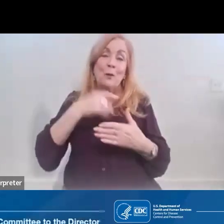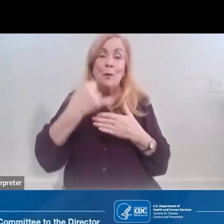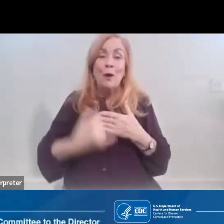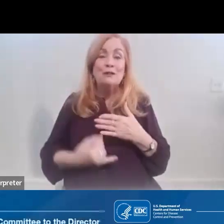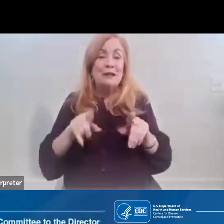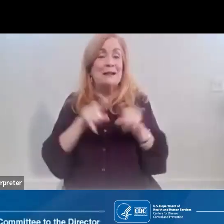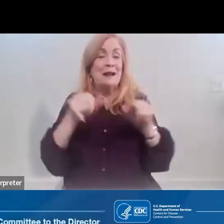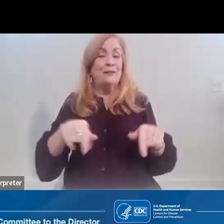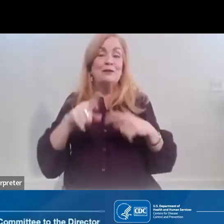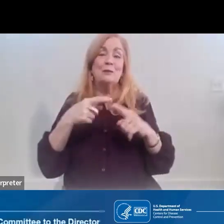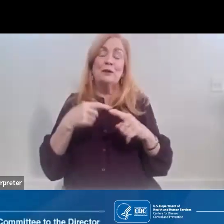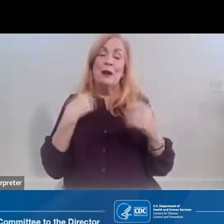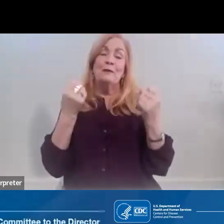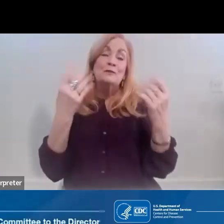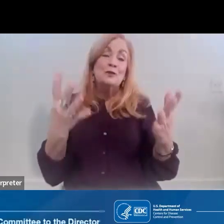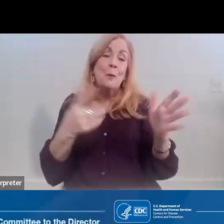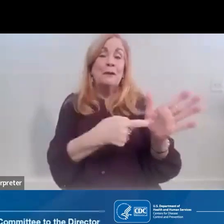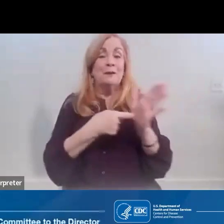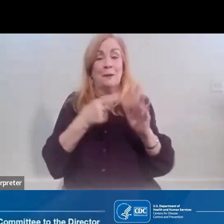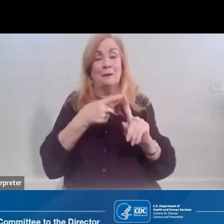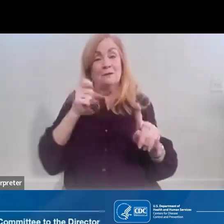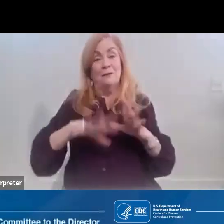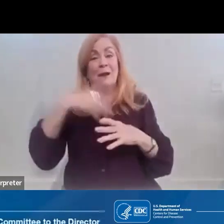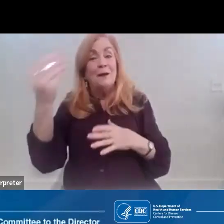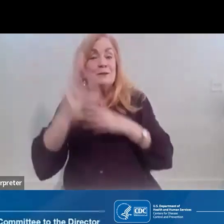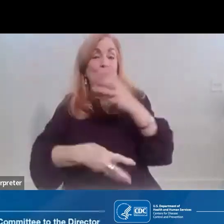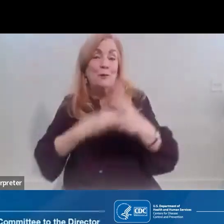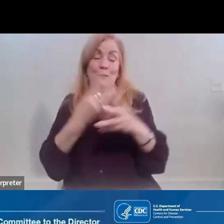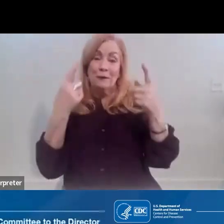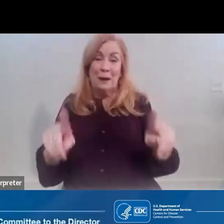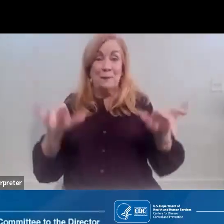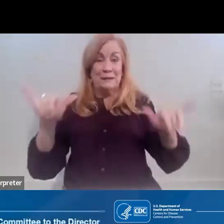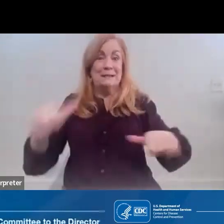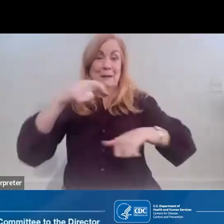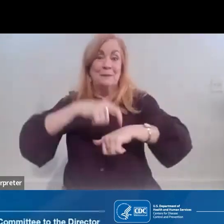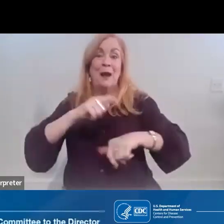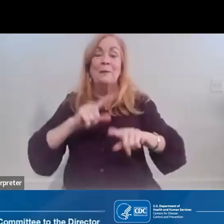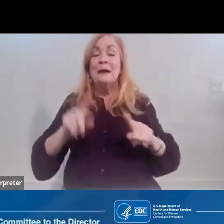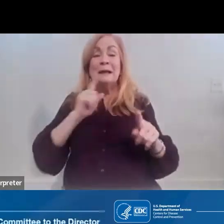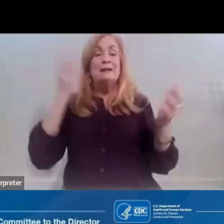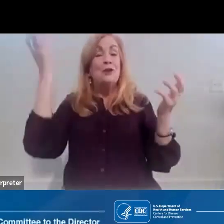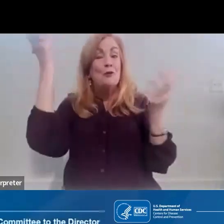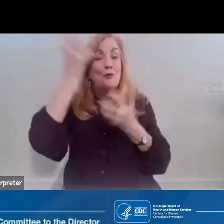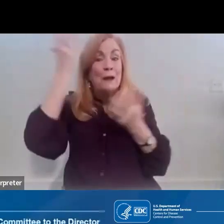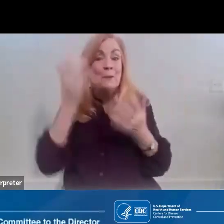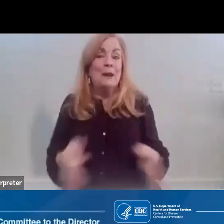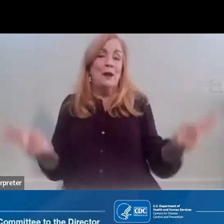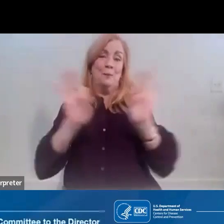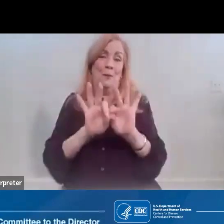from the outside world happening at the same time. But it's just incredibly important for, you know,